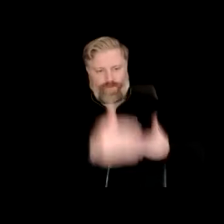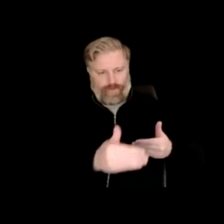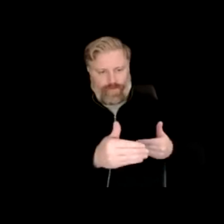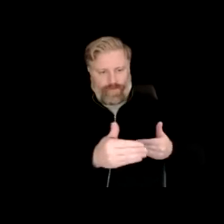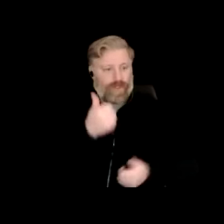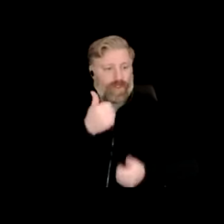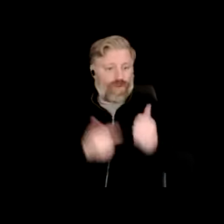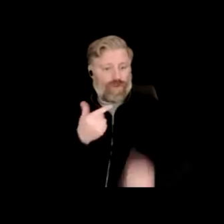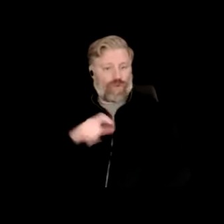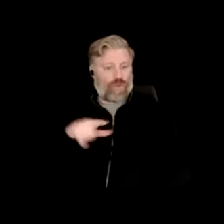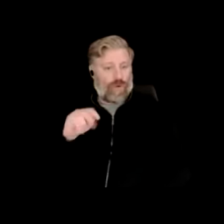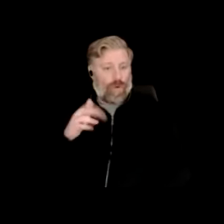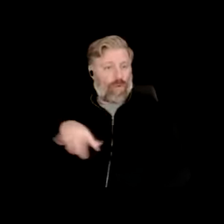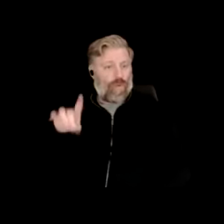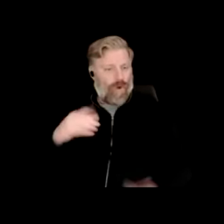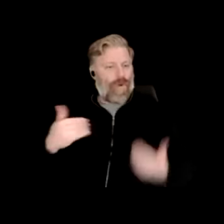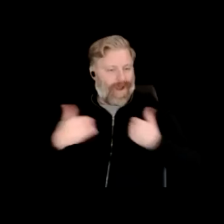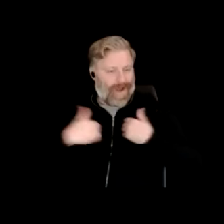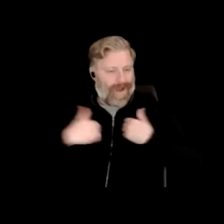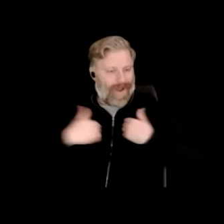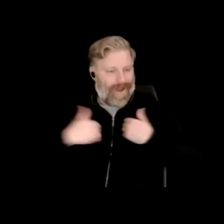Incurred expenses are those that are confirmed debts